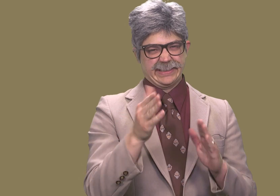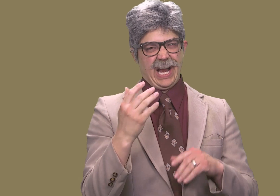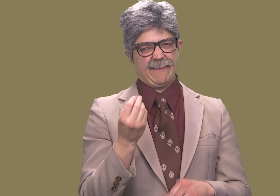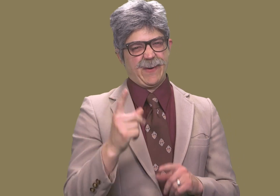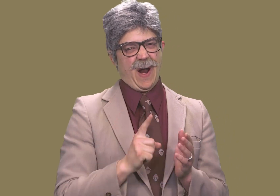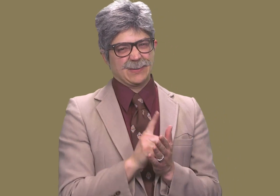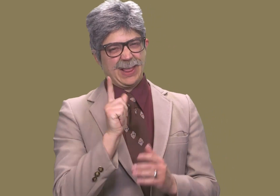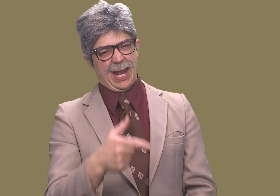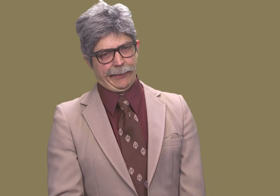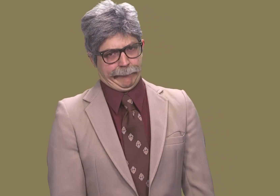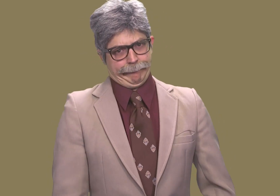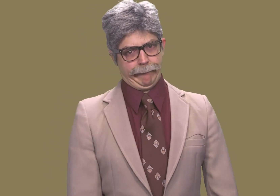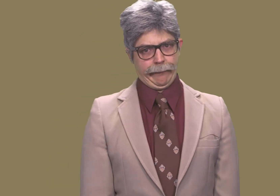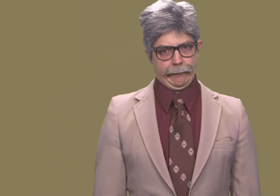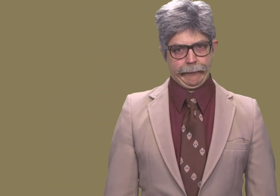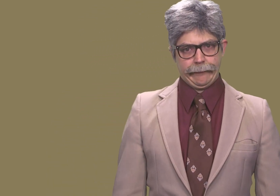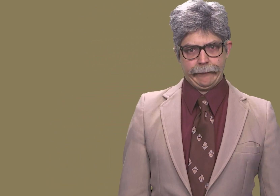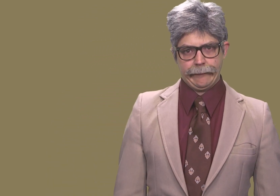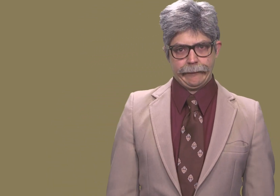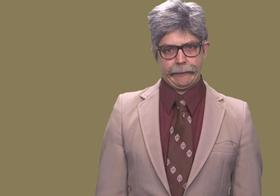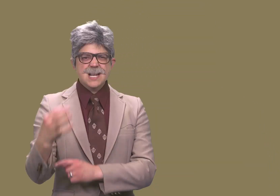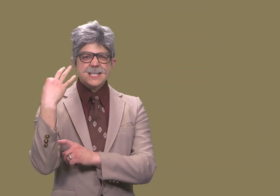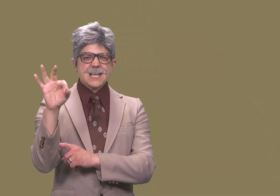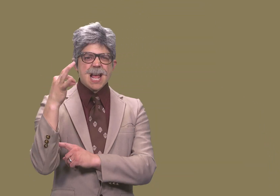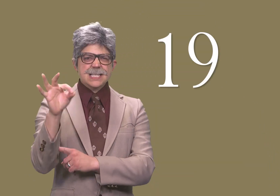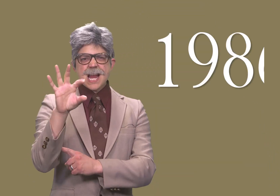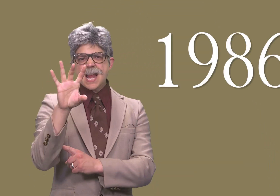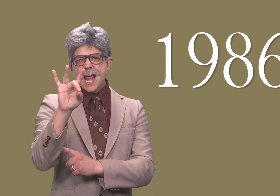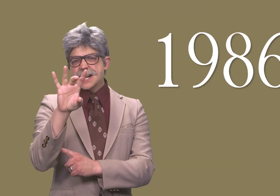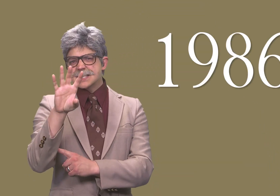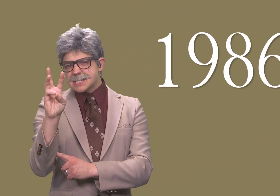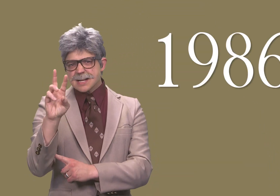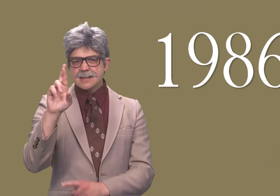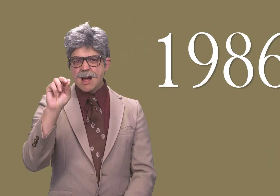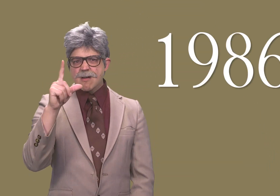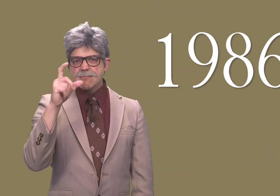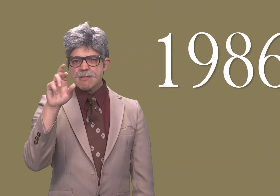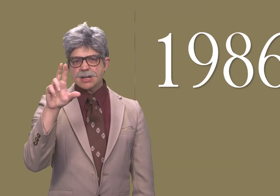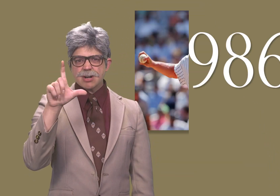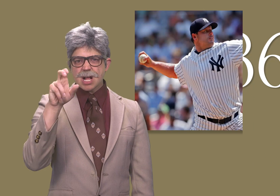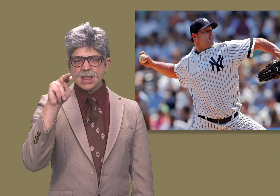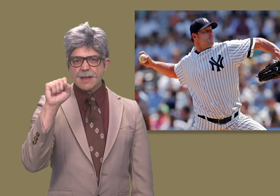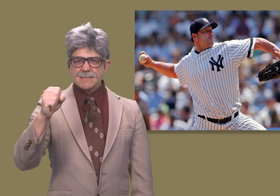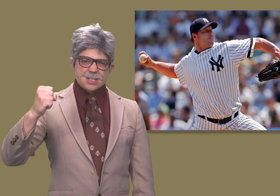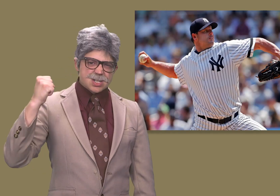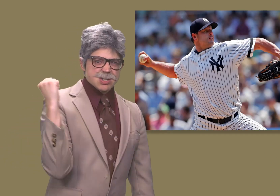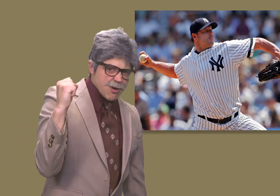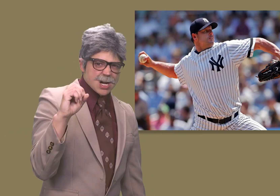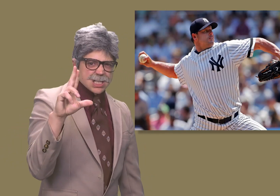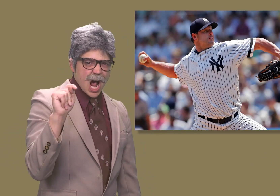[ewww!] They died a few hours later. Eh. [boing] In 1986, Roger Clemens